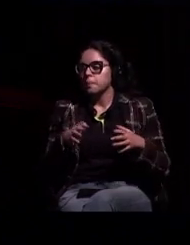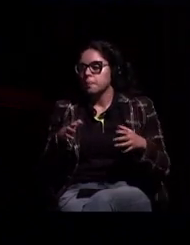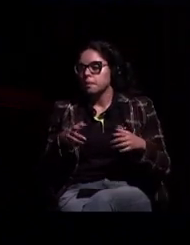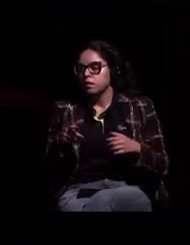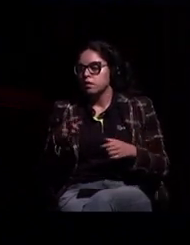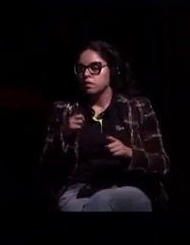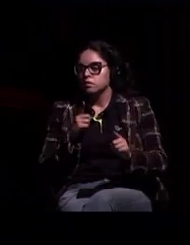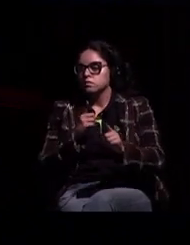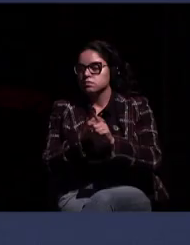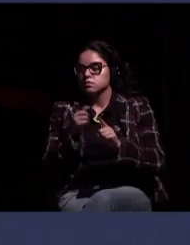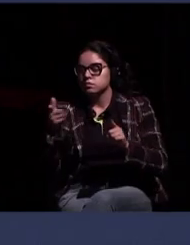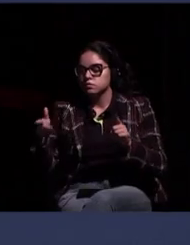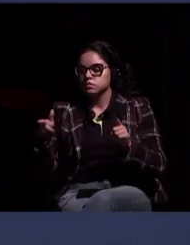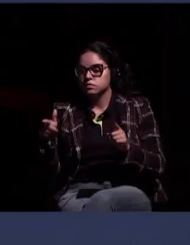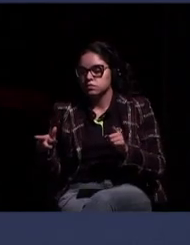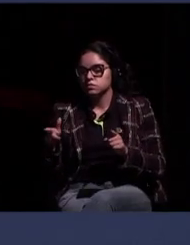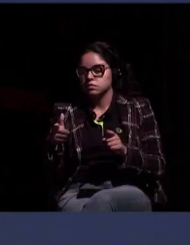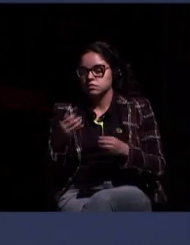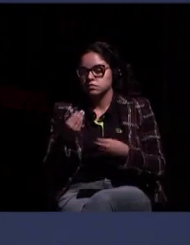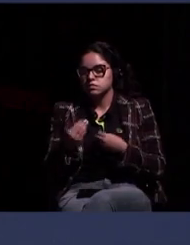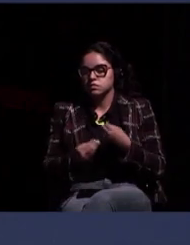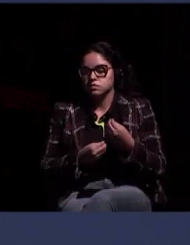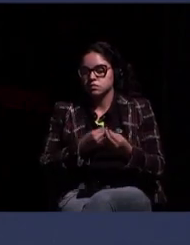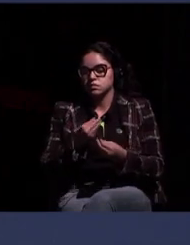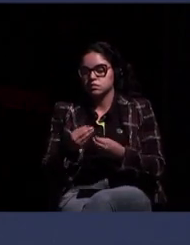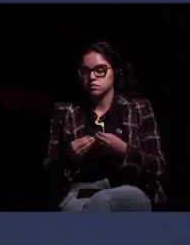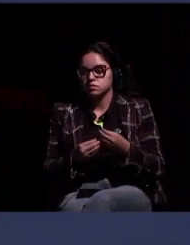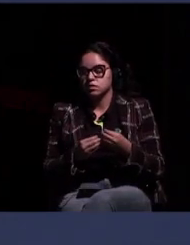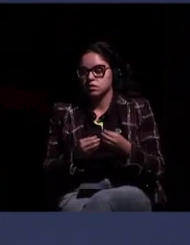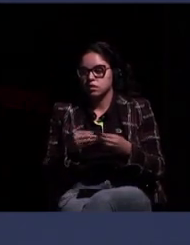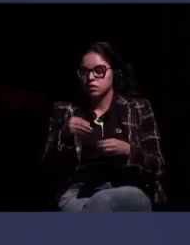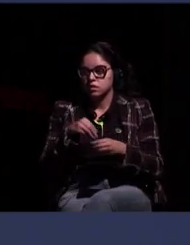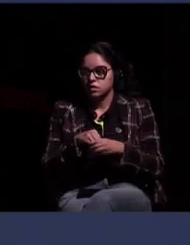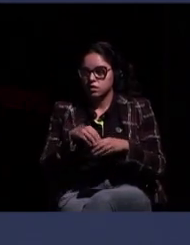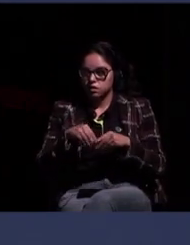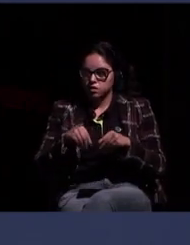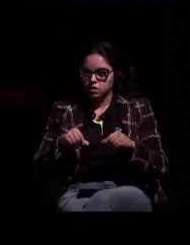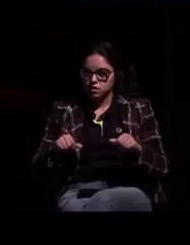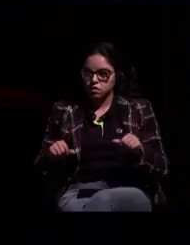that have to do with territory. If a given territory is highly specialized in tourist activity,